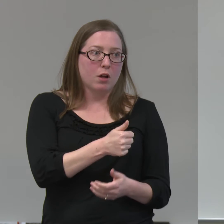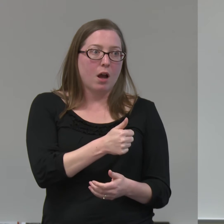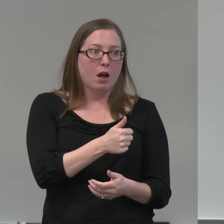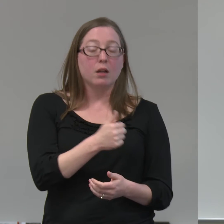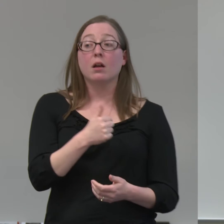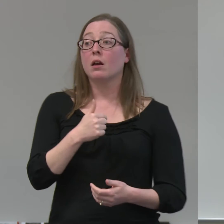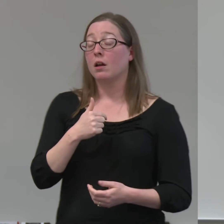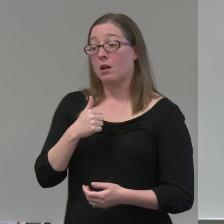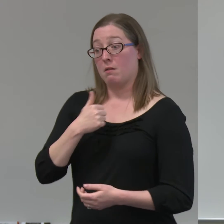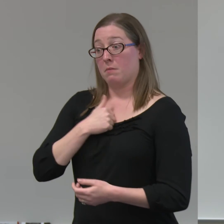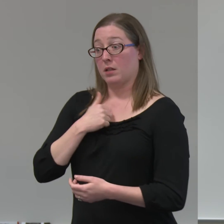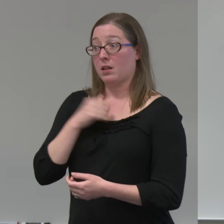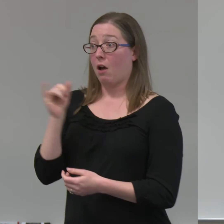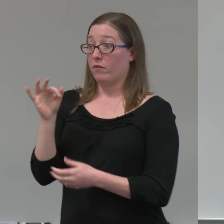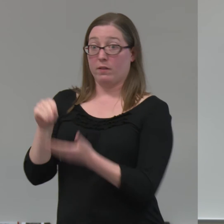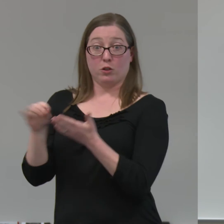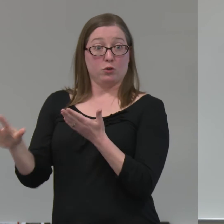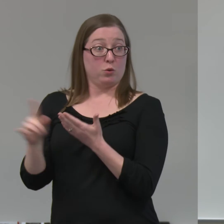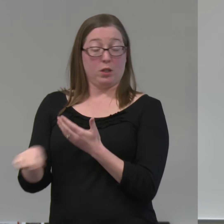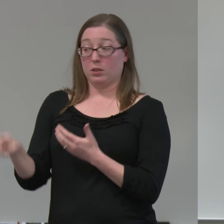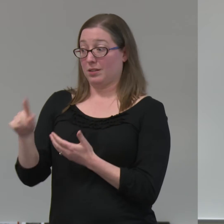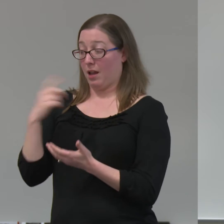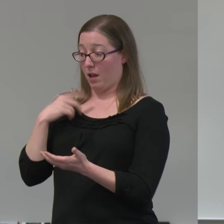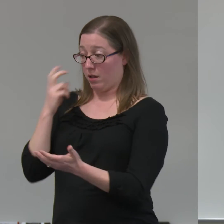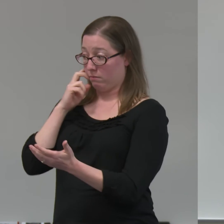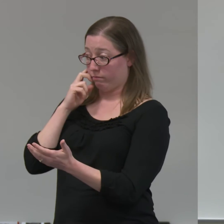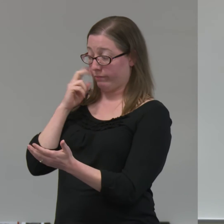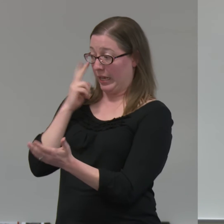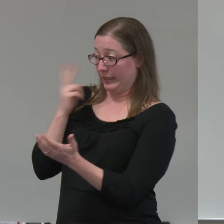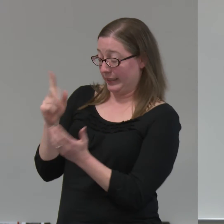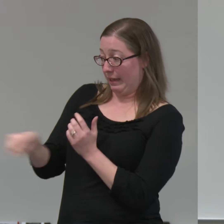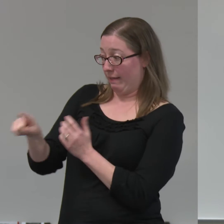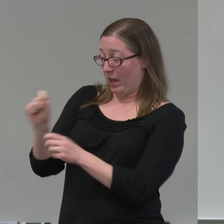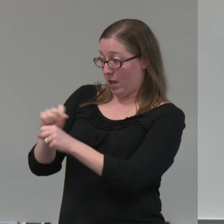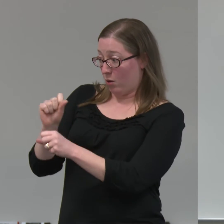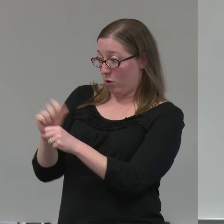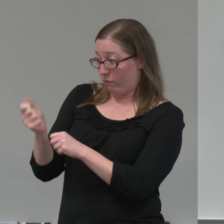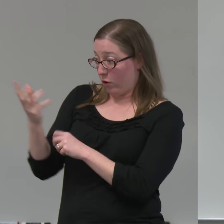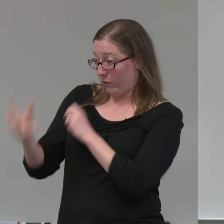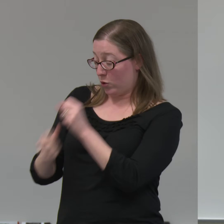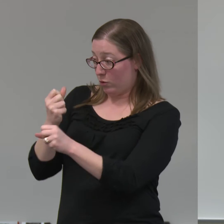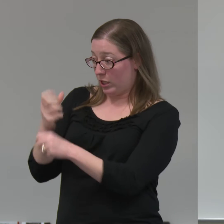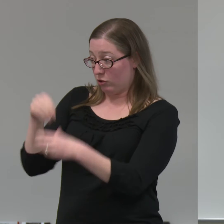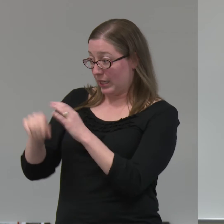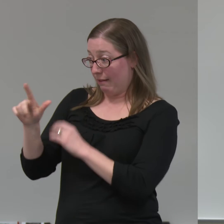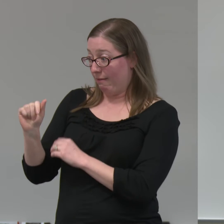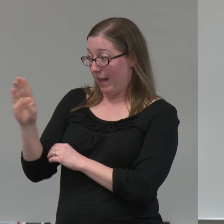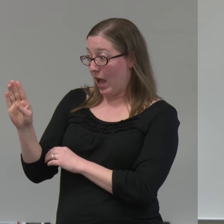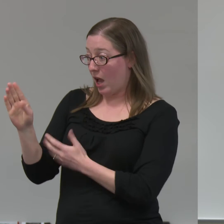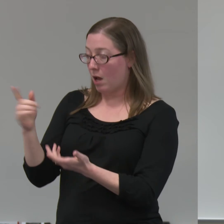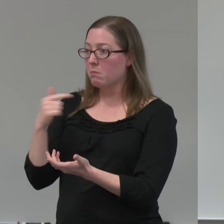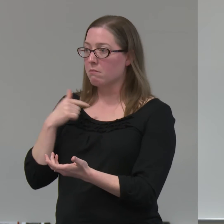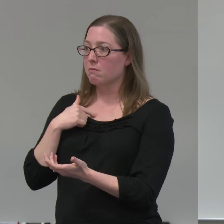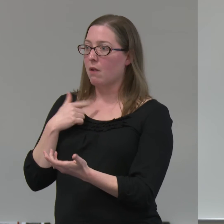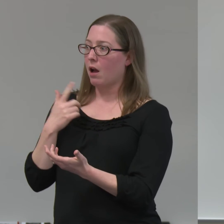who have worked for a couple of years, and the reason for that is because I know they've decided they really want to do this